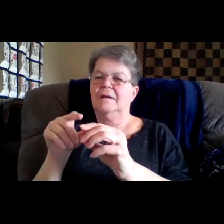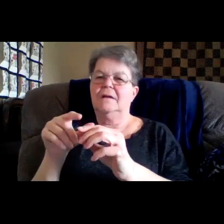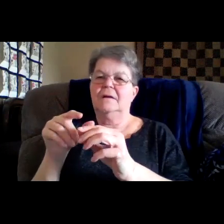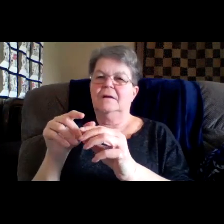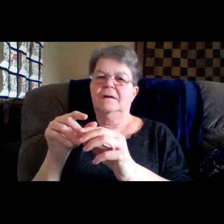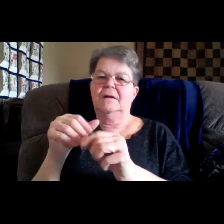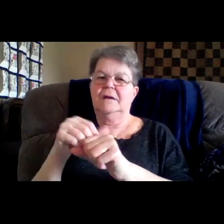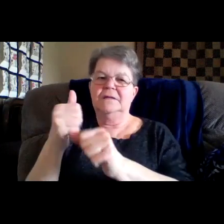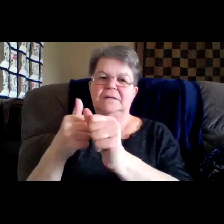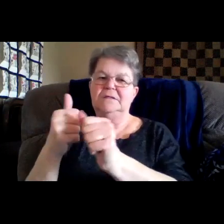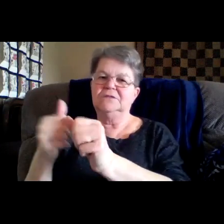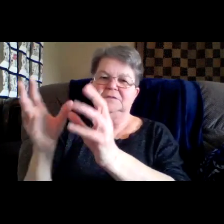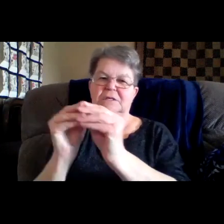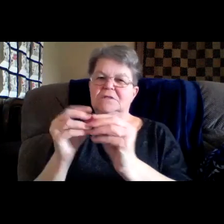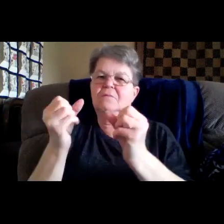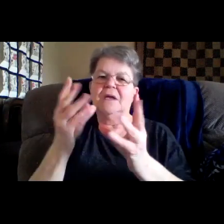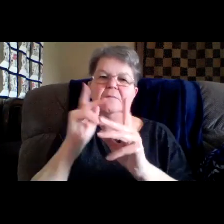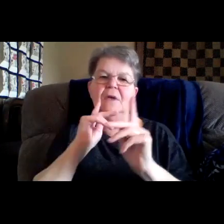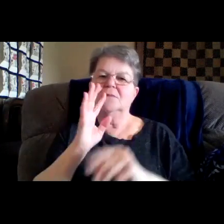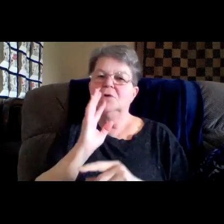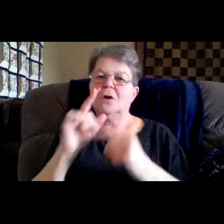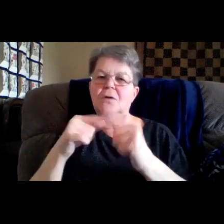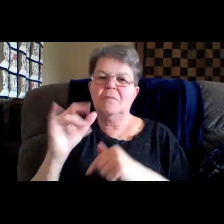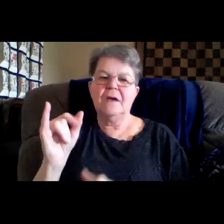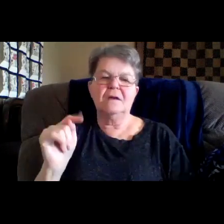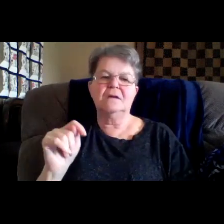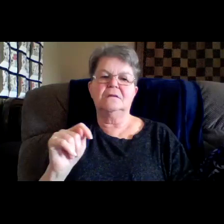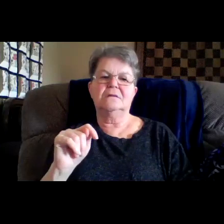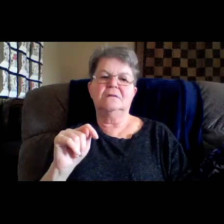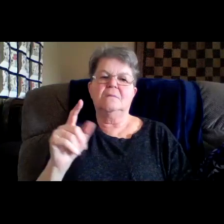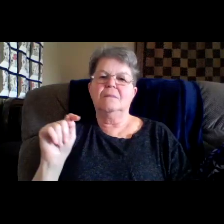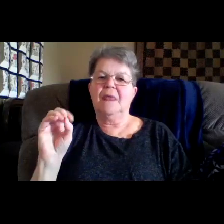Lots of, you know, tools were starting to come out